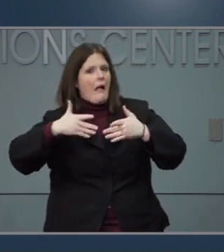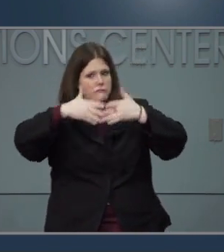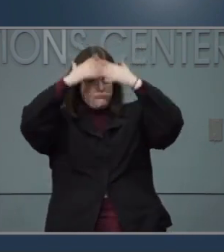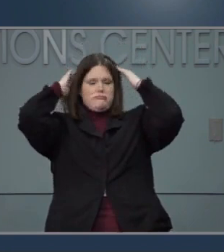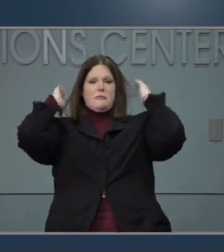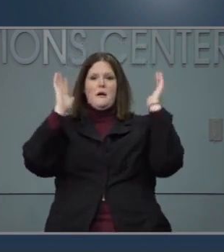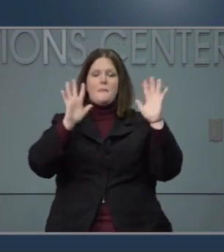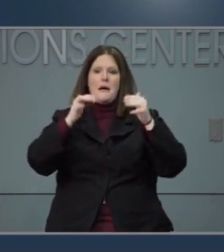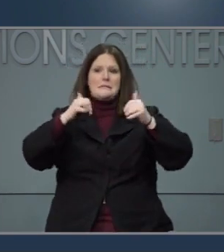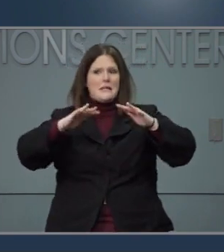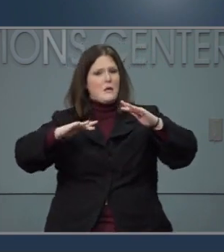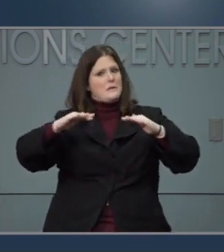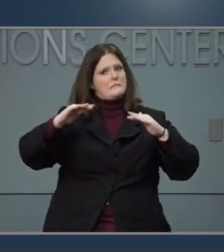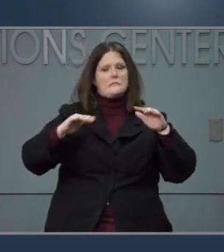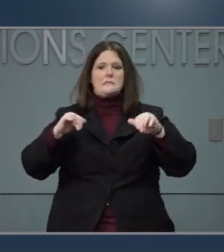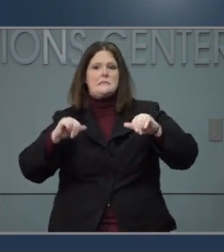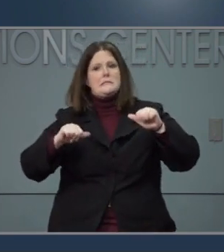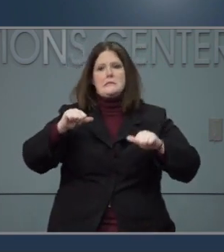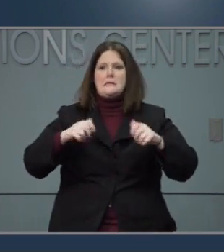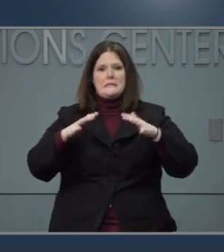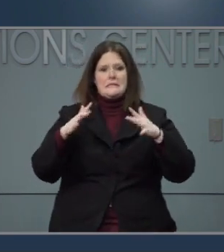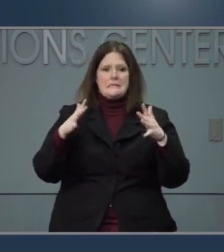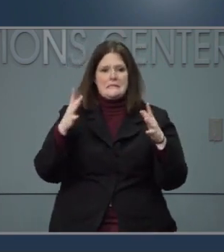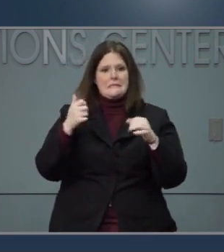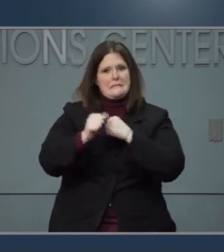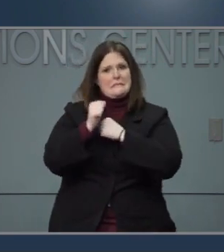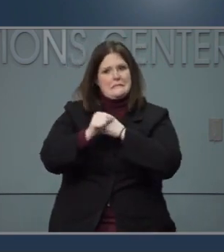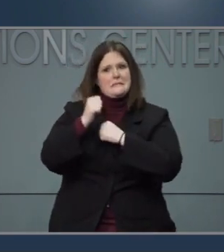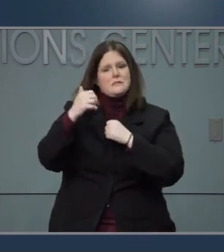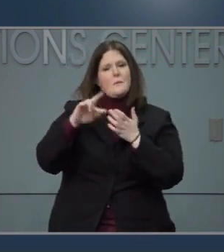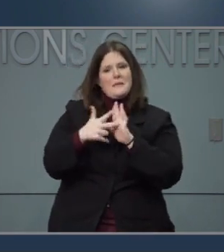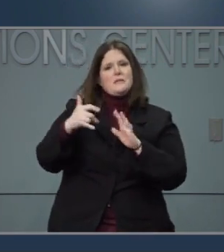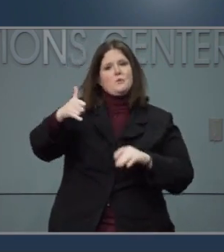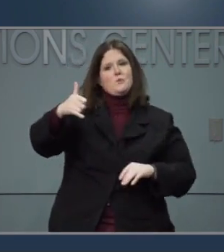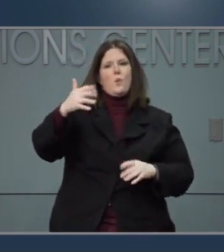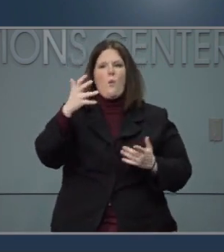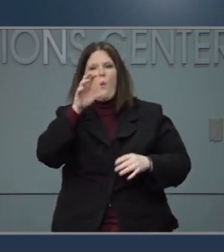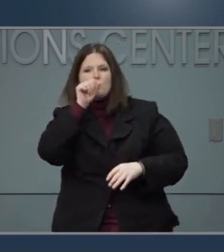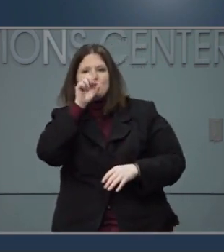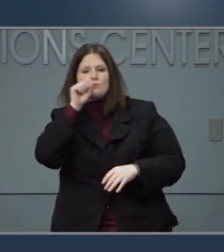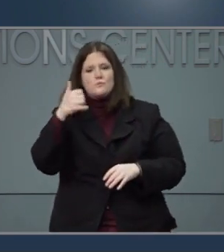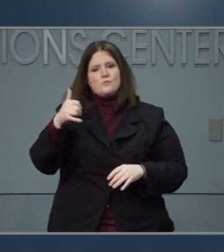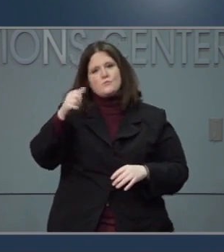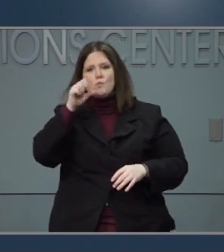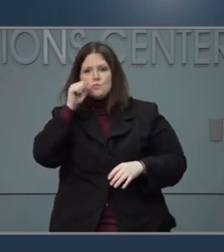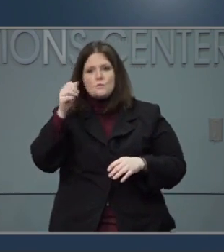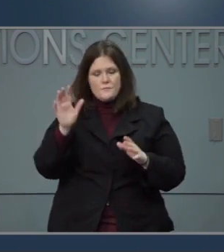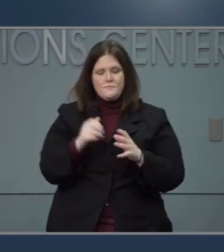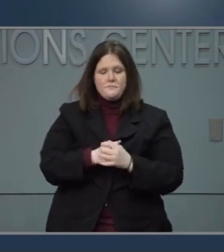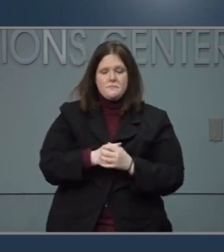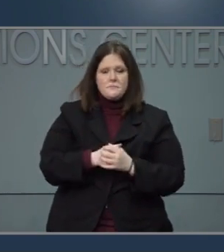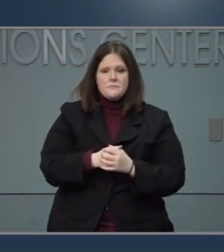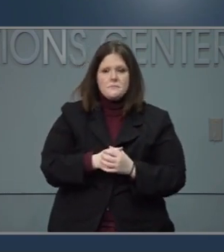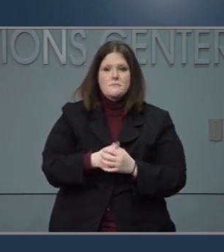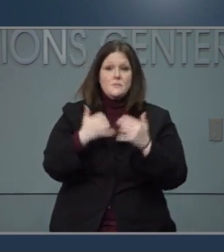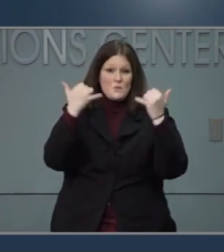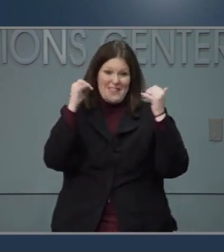MANAGE CAPACITY. WE'RE NOT QUITE AT RED, BUT WE ARE PAST YELLOW, SO THIS GETS AN ORANGE WARNING SIGN TODAY.